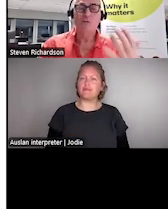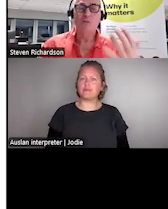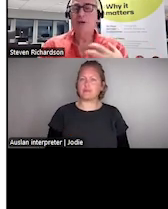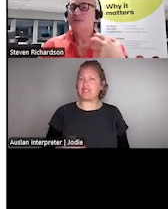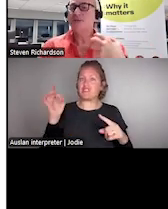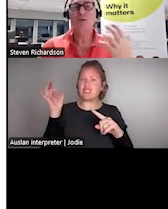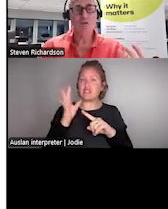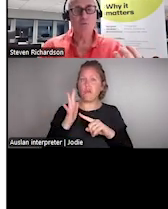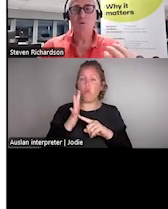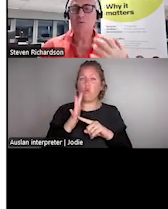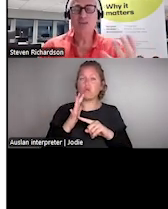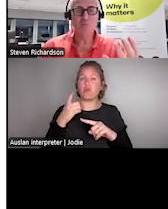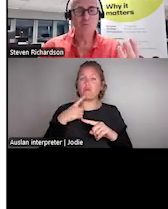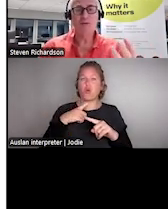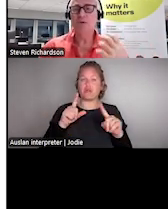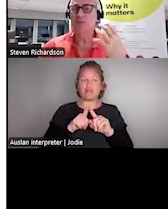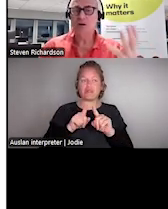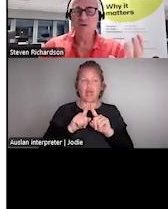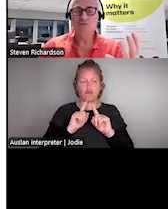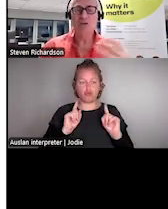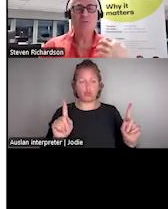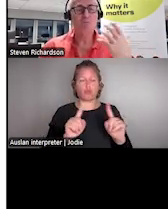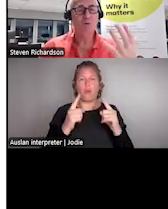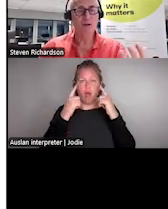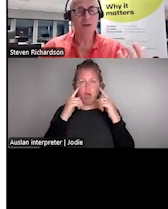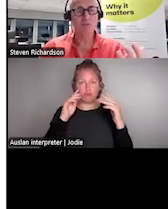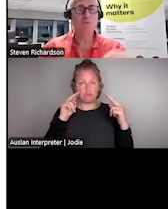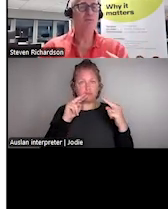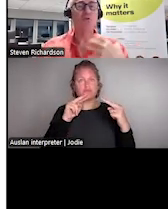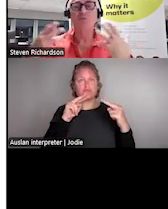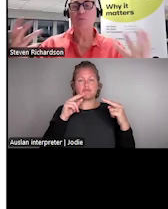because if you're in the same room with someone, you have eye contact, body linkage, non-verbal